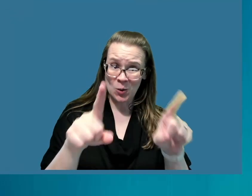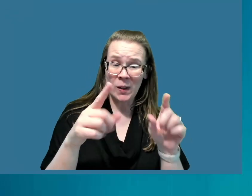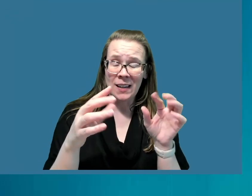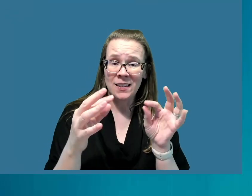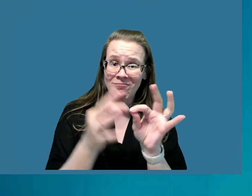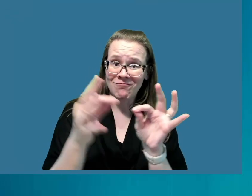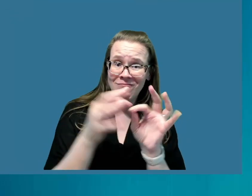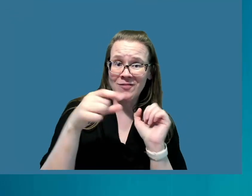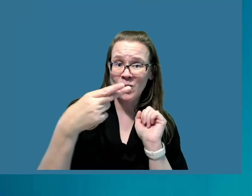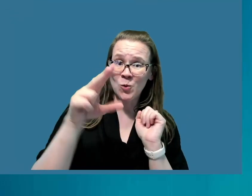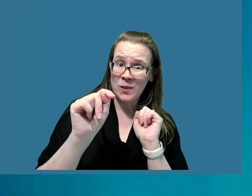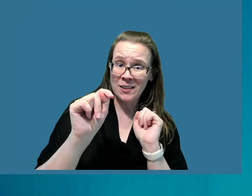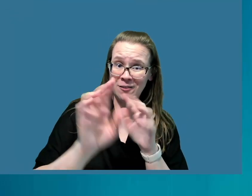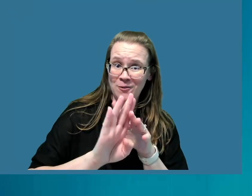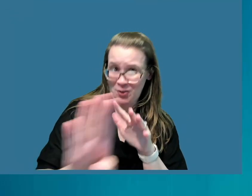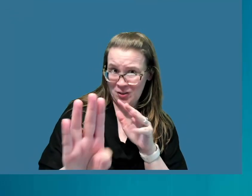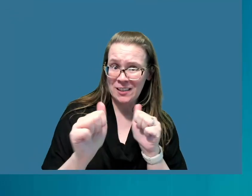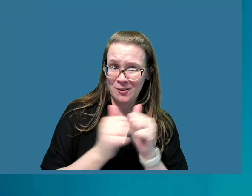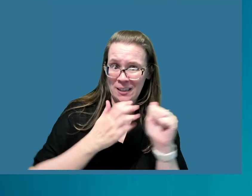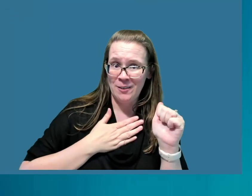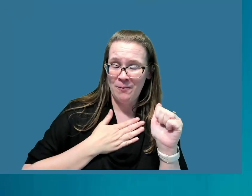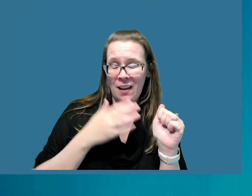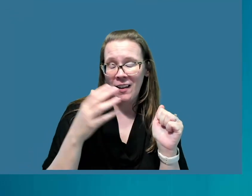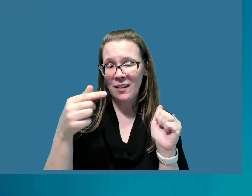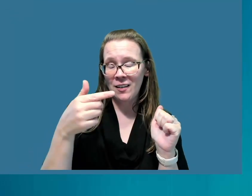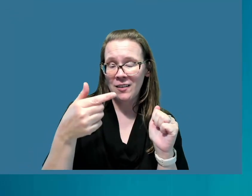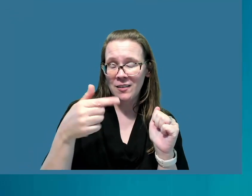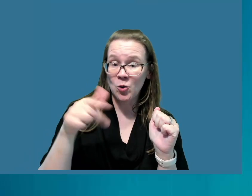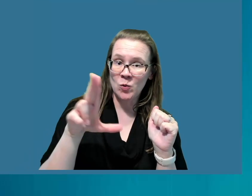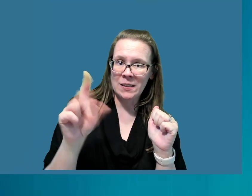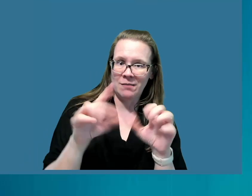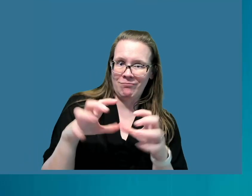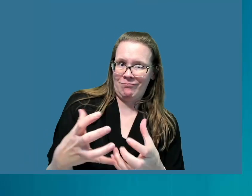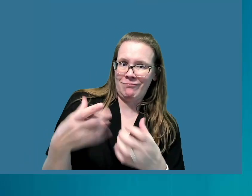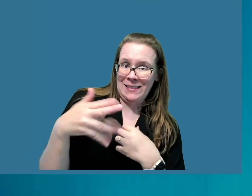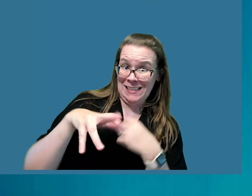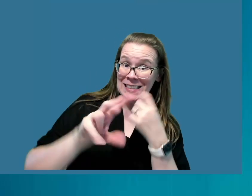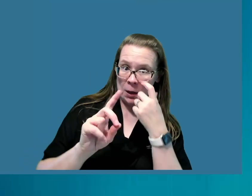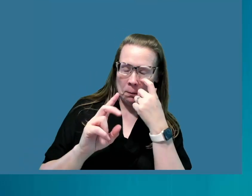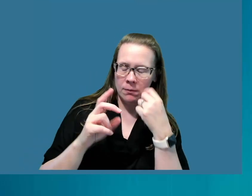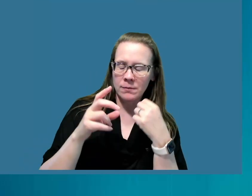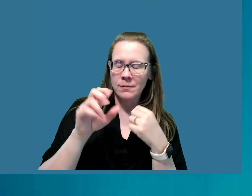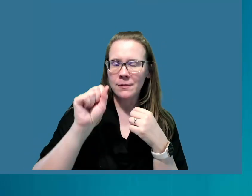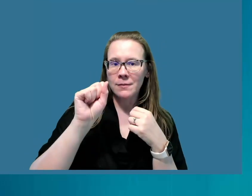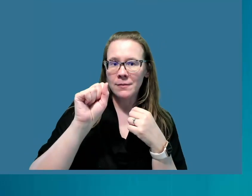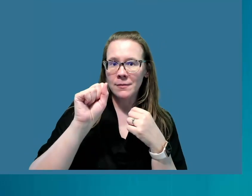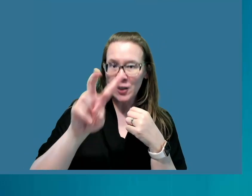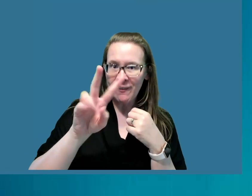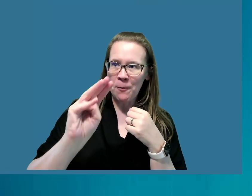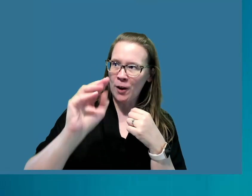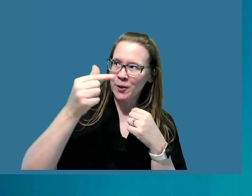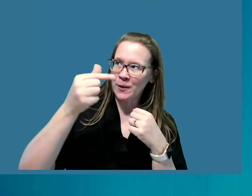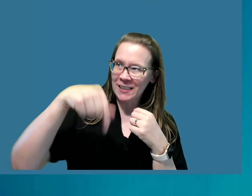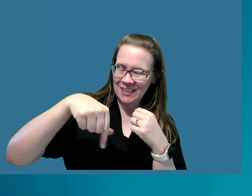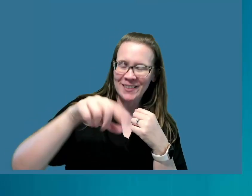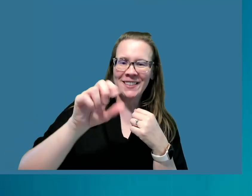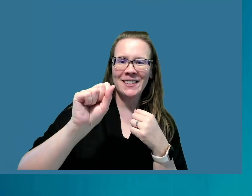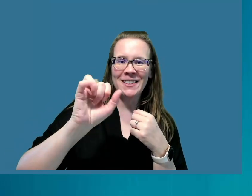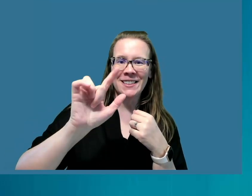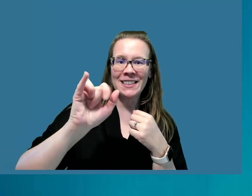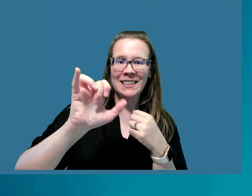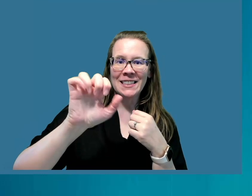I just recently went to a quilt retreat with, um, one of my quilt guilds, the Silicon Valley